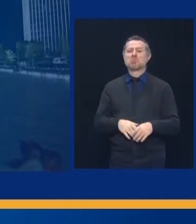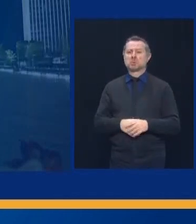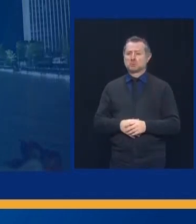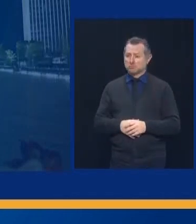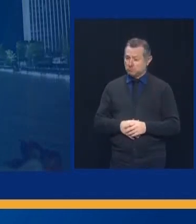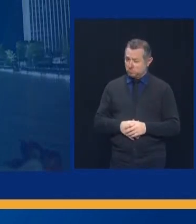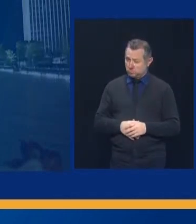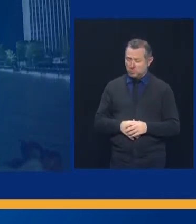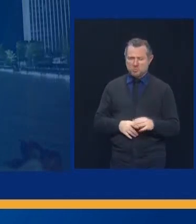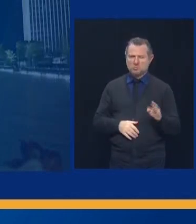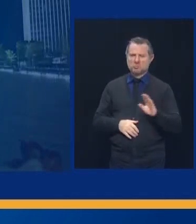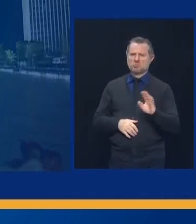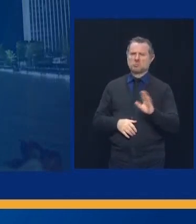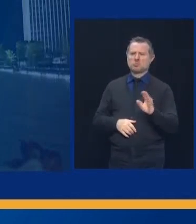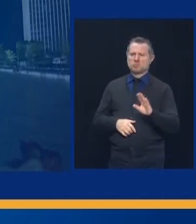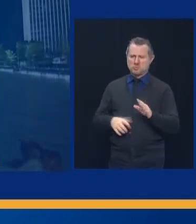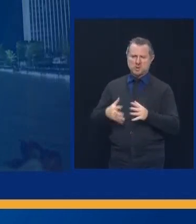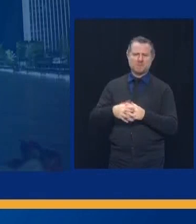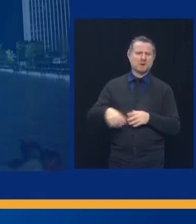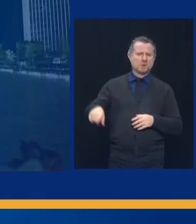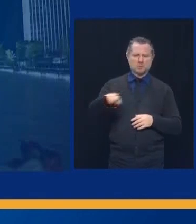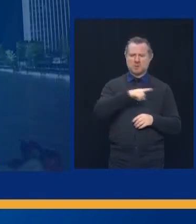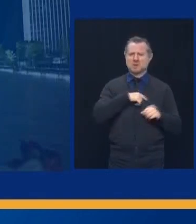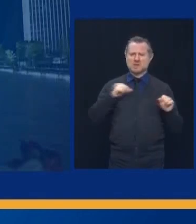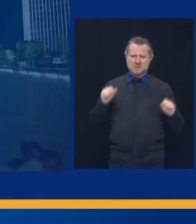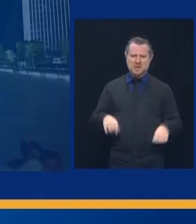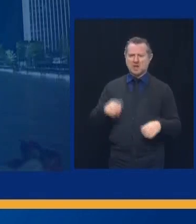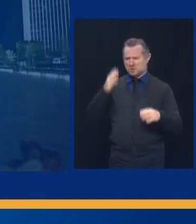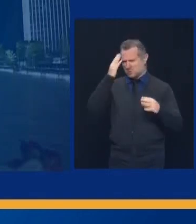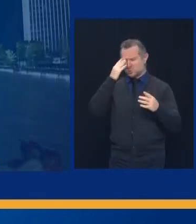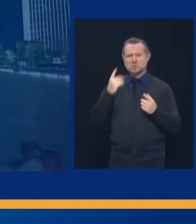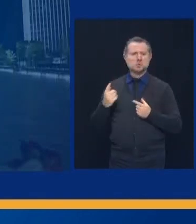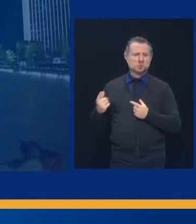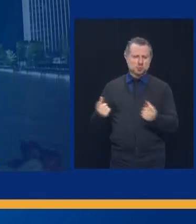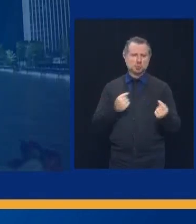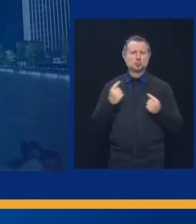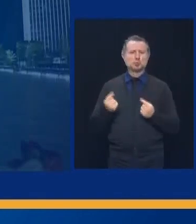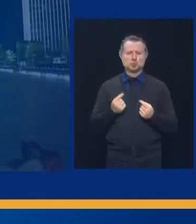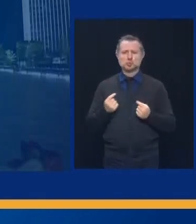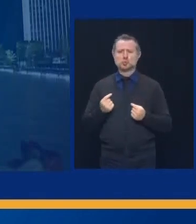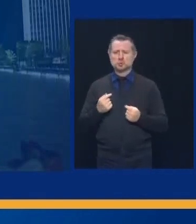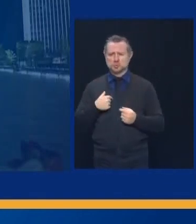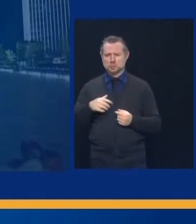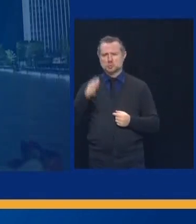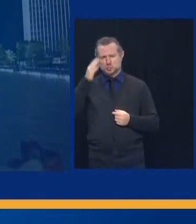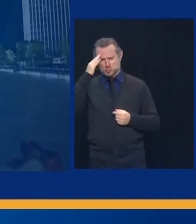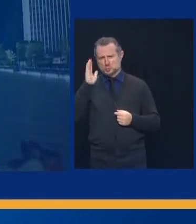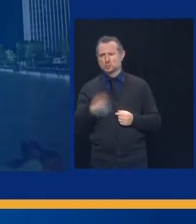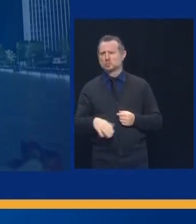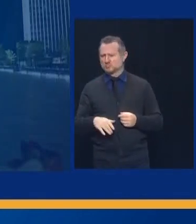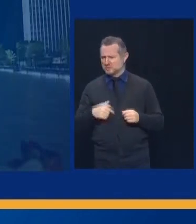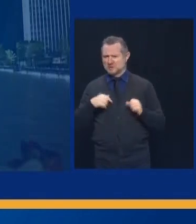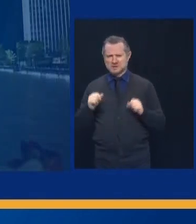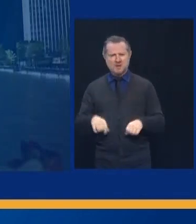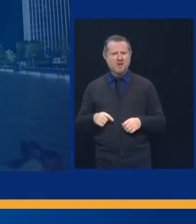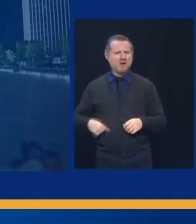WILL DO WHAT THEY NEED TO DO TO CONTROL THE VIRUS. YOU UNDERESTIMATE THE AMERICAN